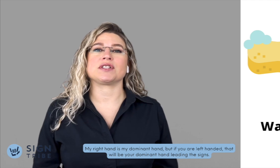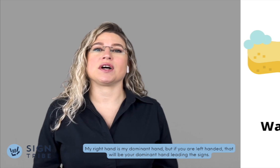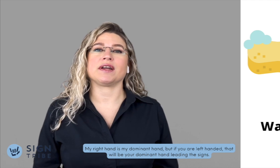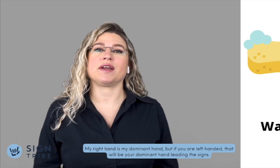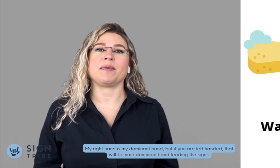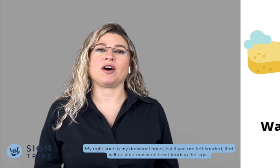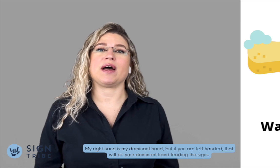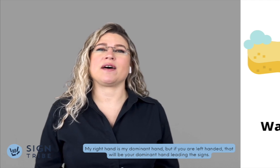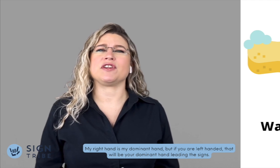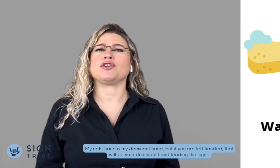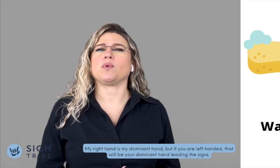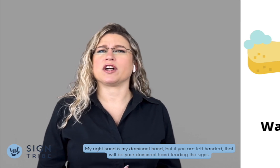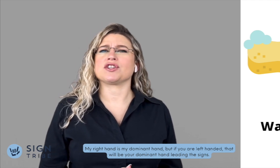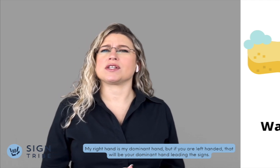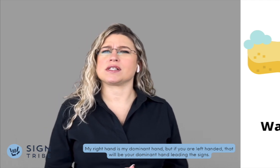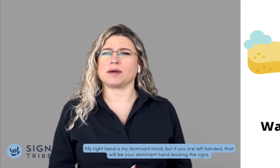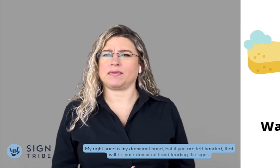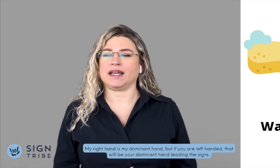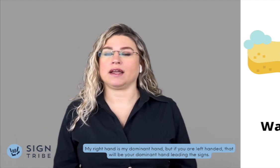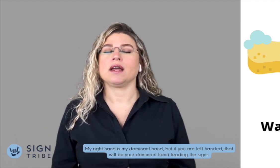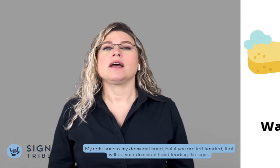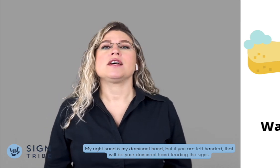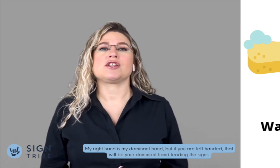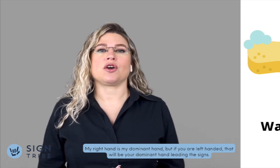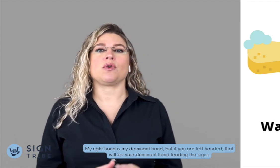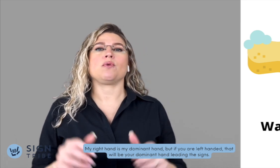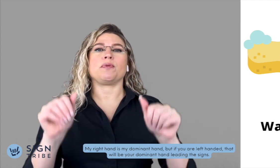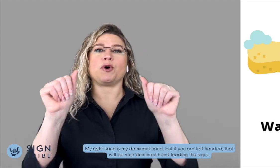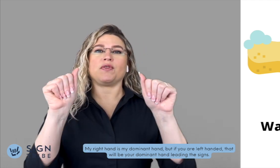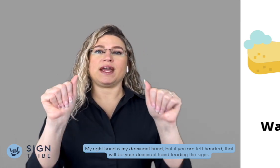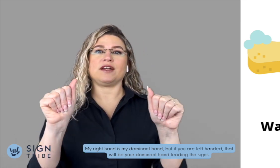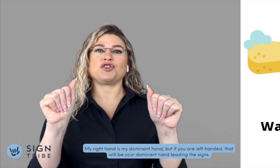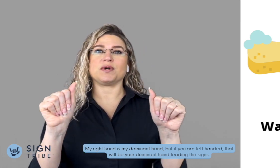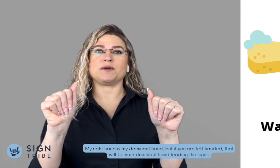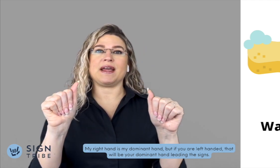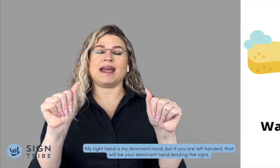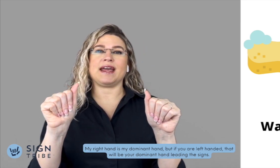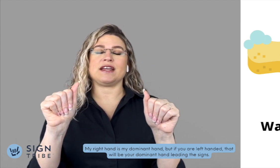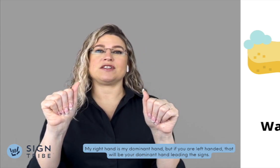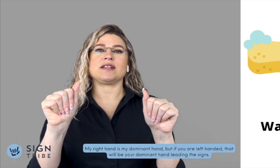talking about having to wash something. So with both hands you're going to make A's